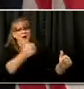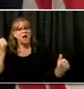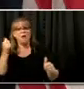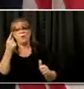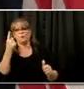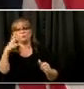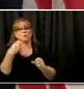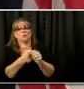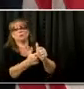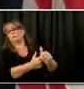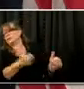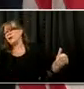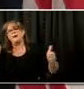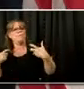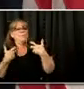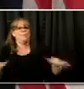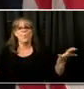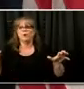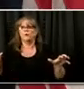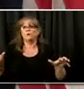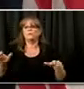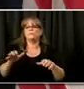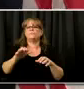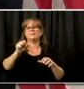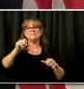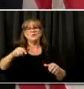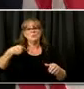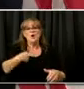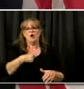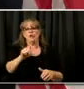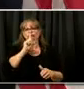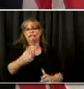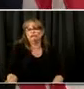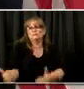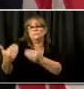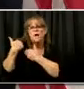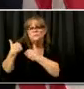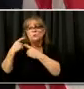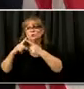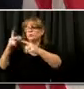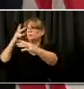uh the threat of learning loss and while we know that remote learning is is a reality for